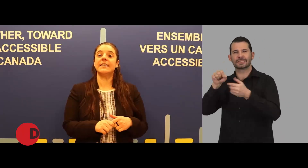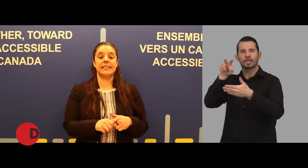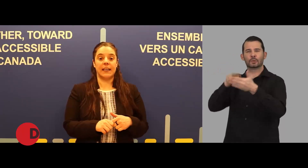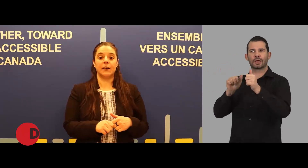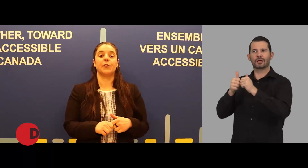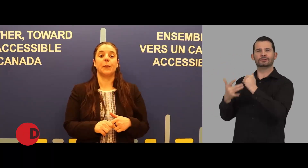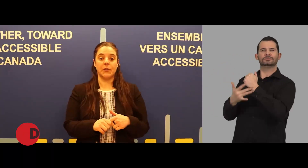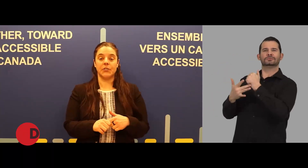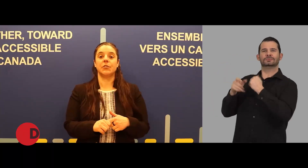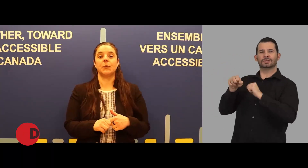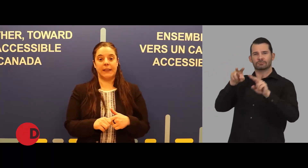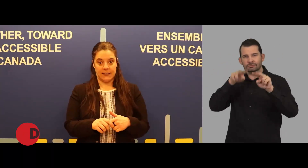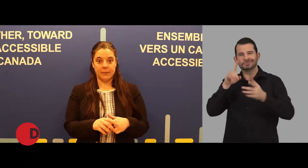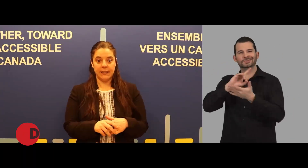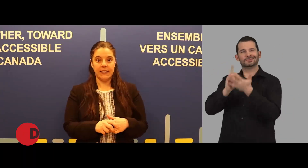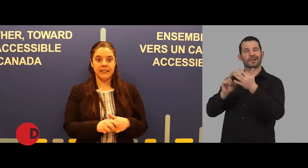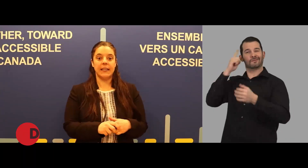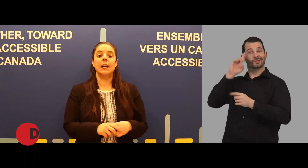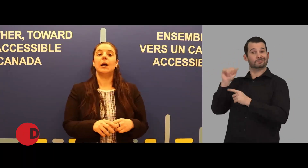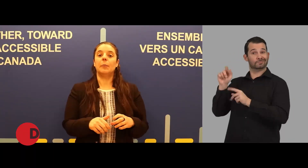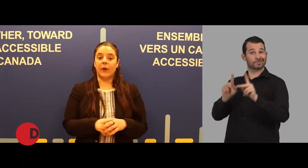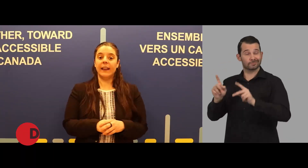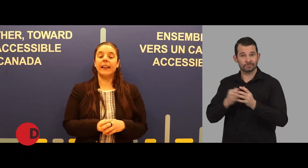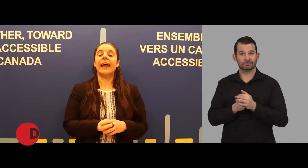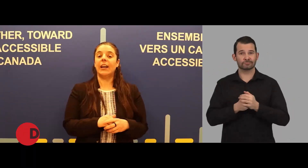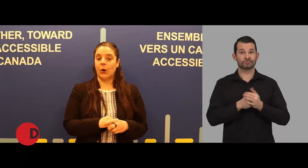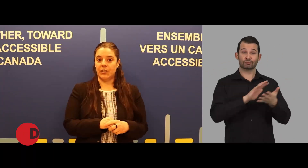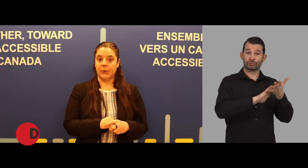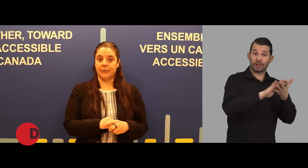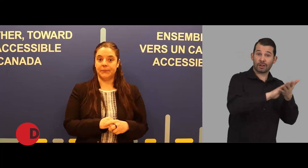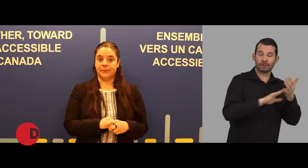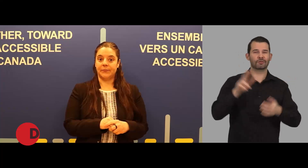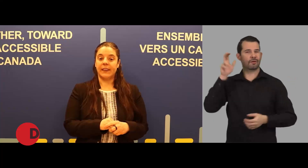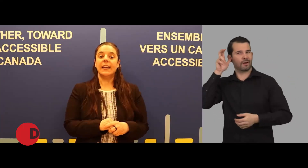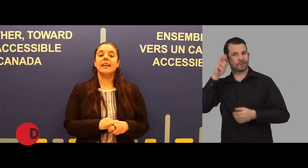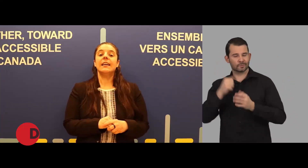be read by a device designed for persons with disabilities, braille and audio.